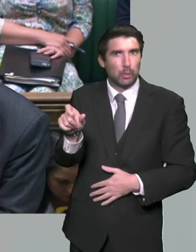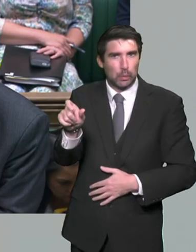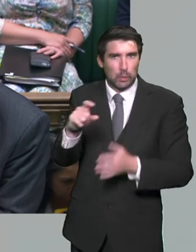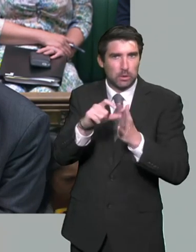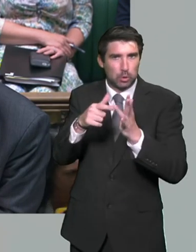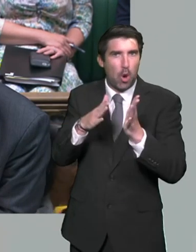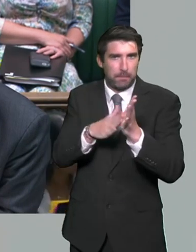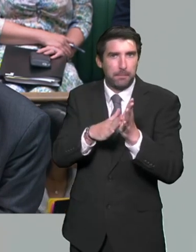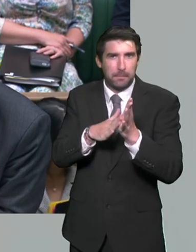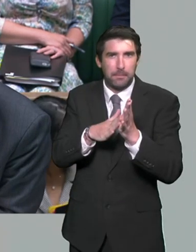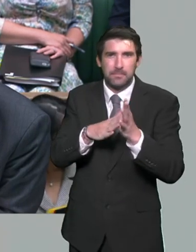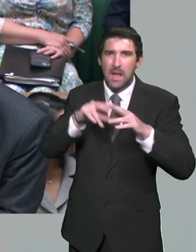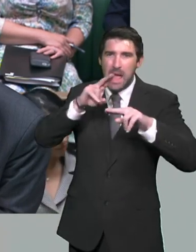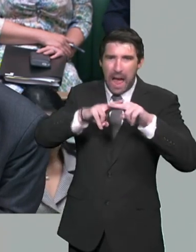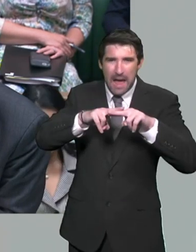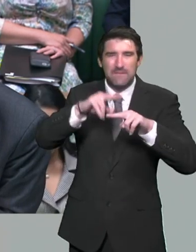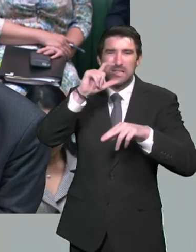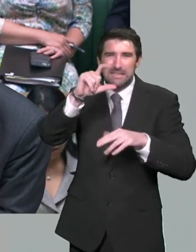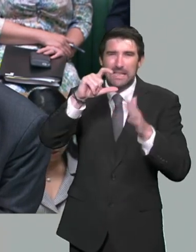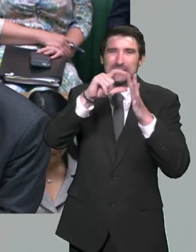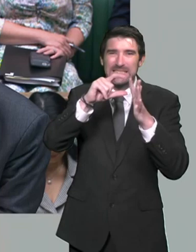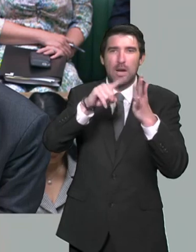Foreign, Commonwealth and Development Office officials are working closely now with the